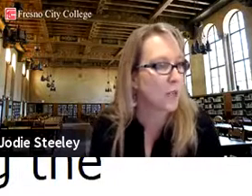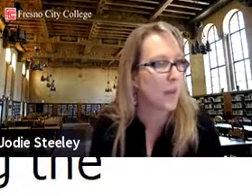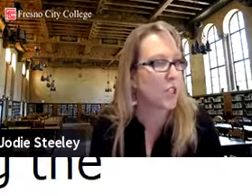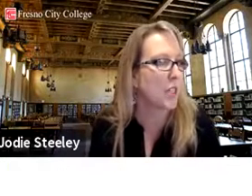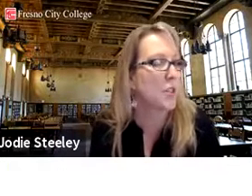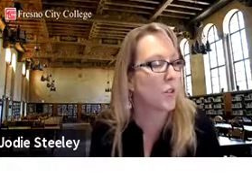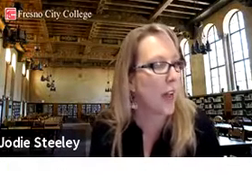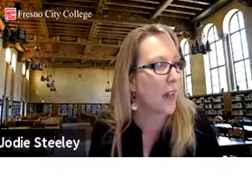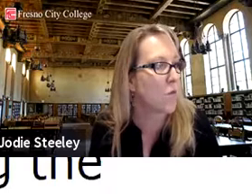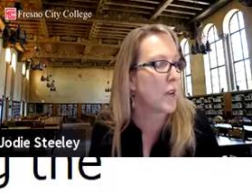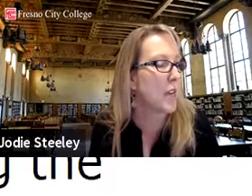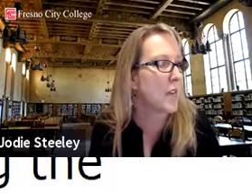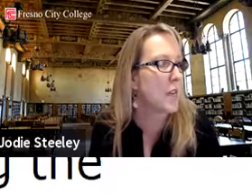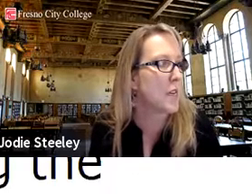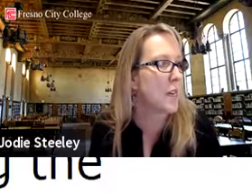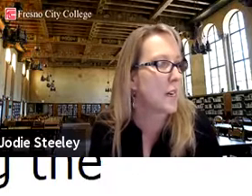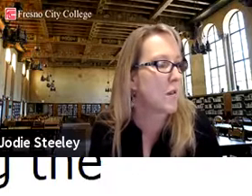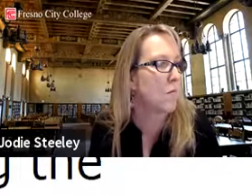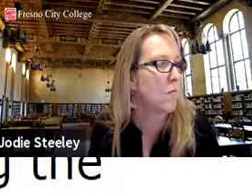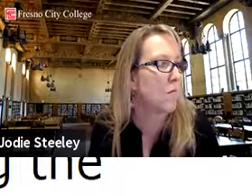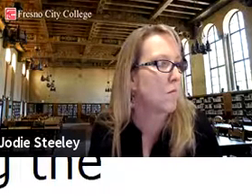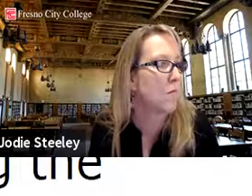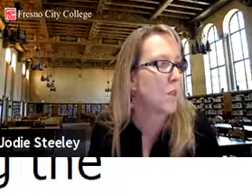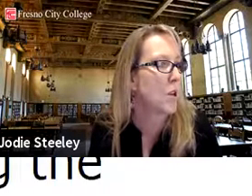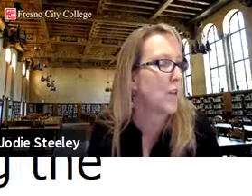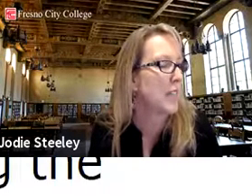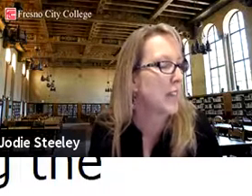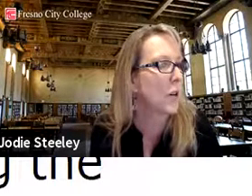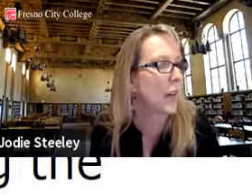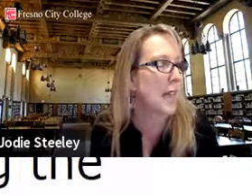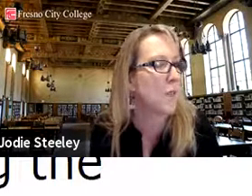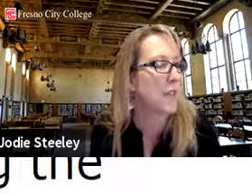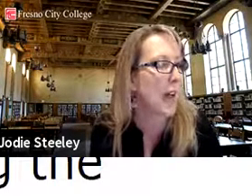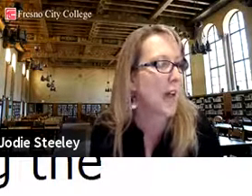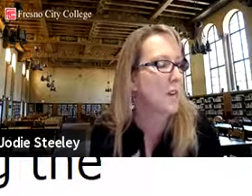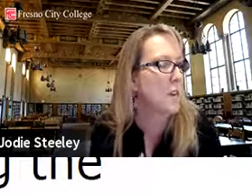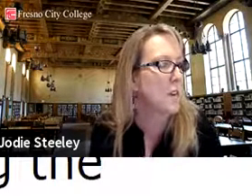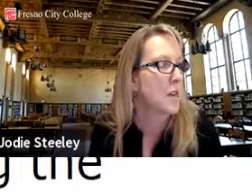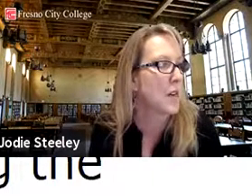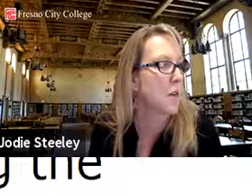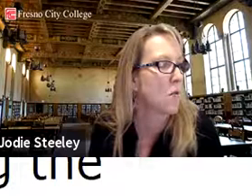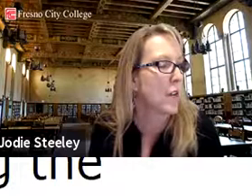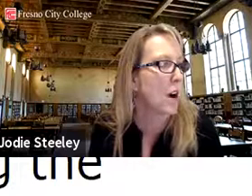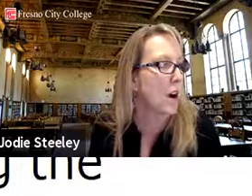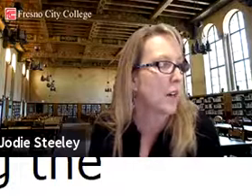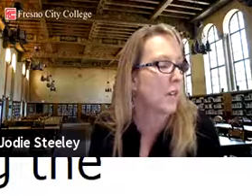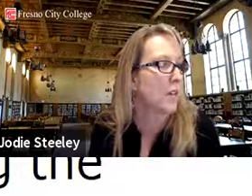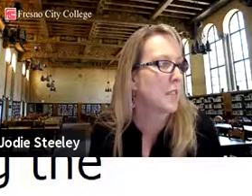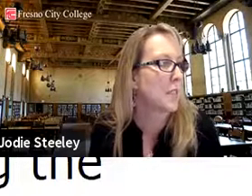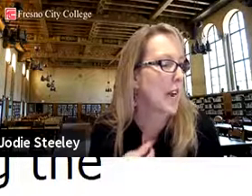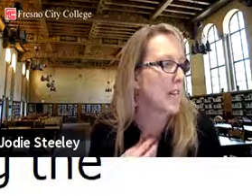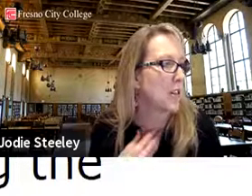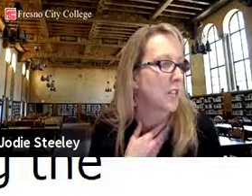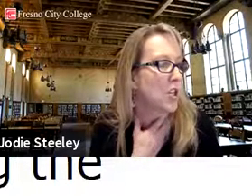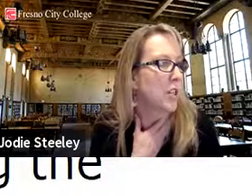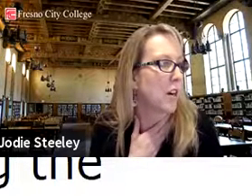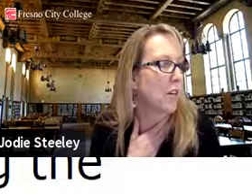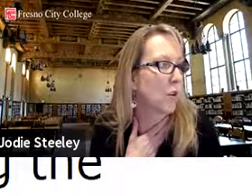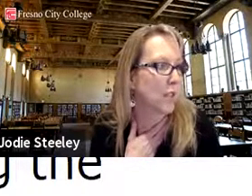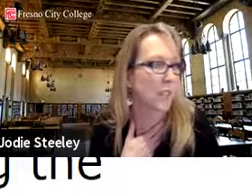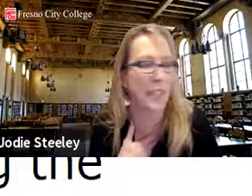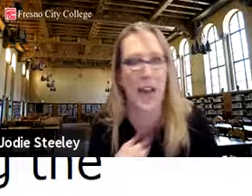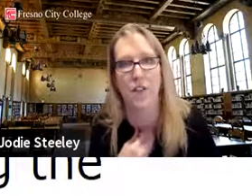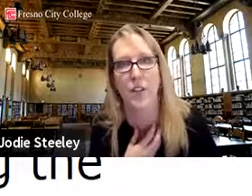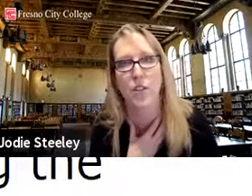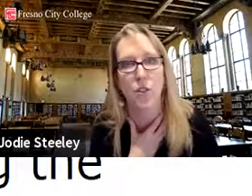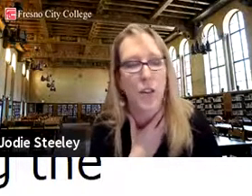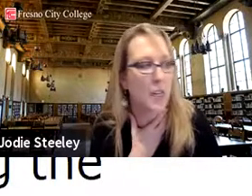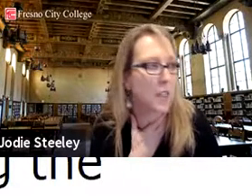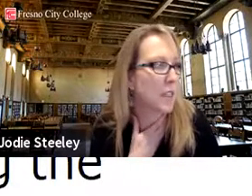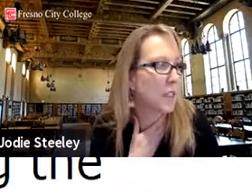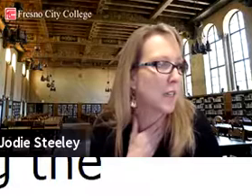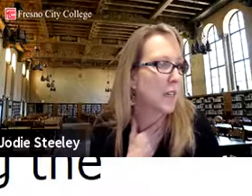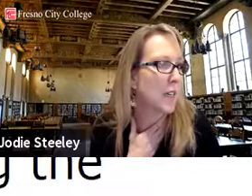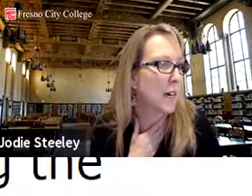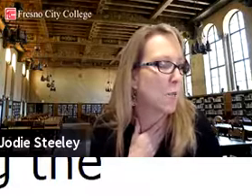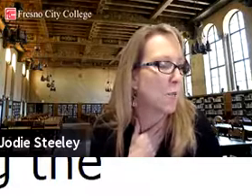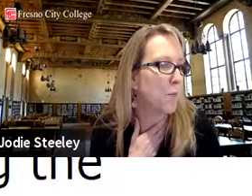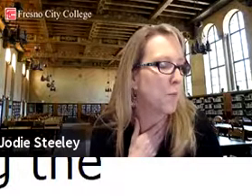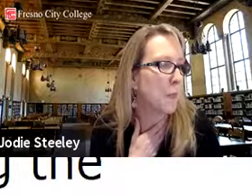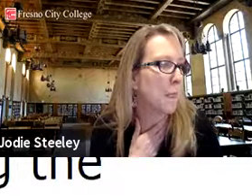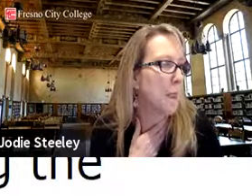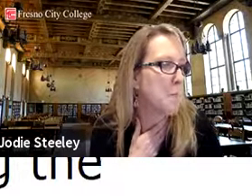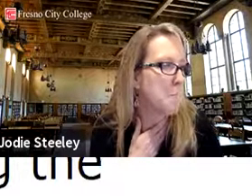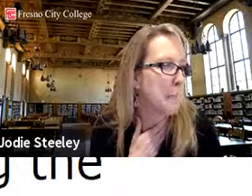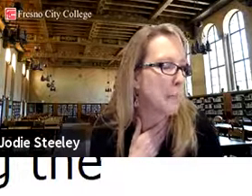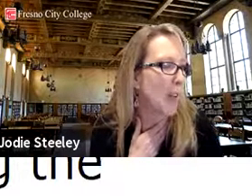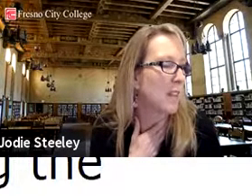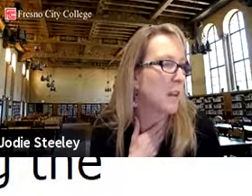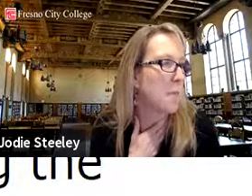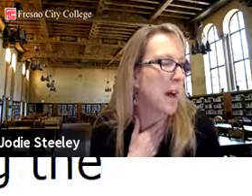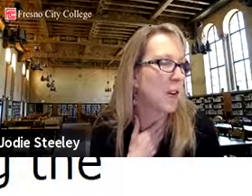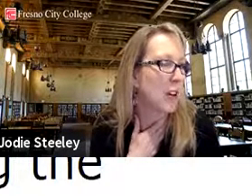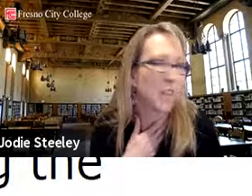was mentioning to that we we tend to accept that we are designing or teaching our courses to the average student. The bell curve, have